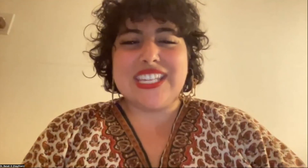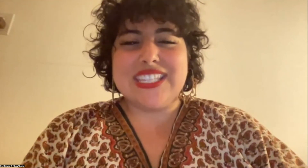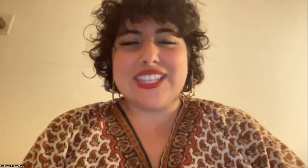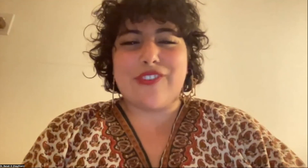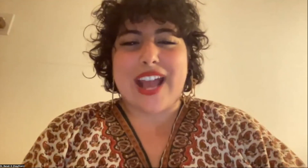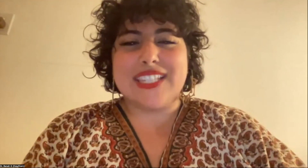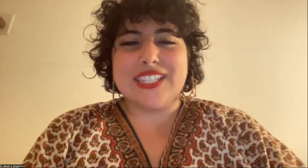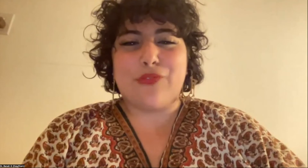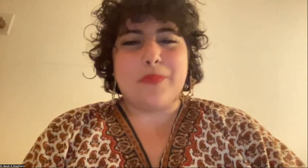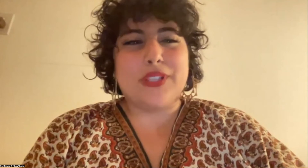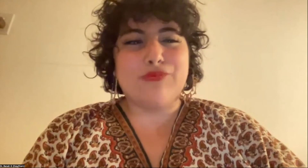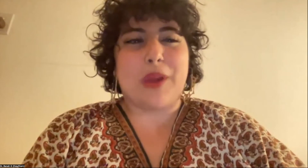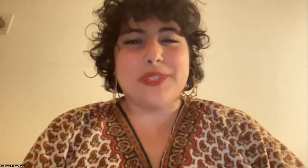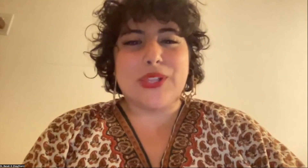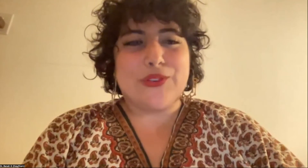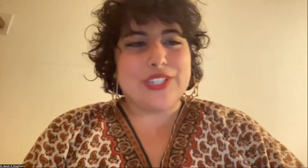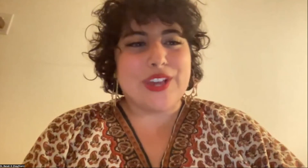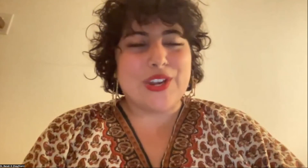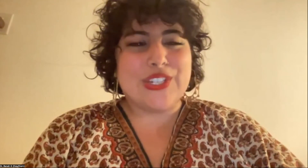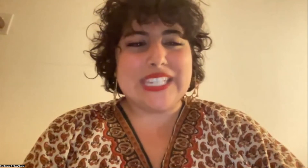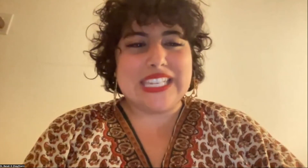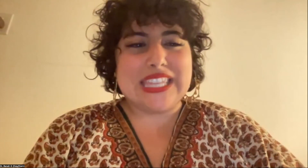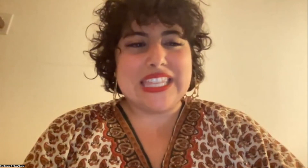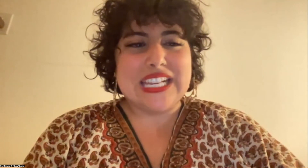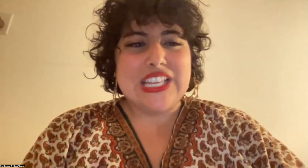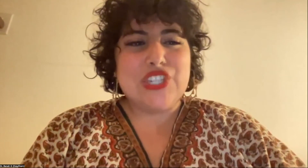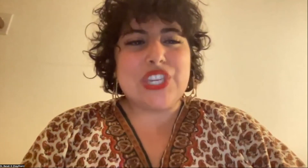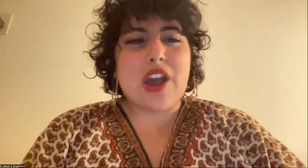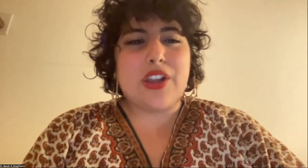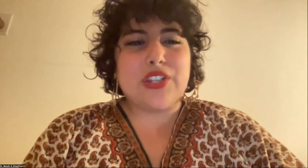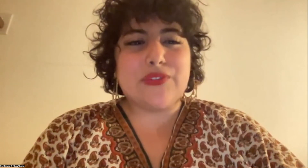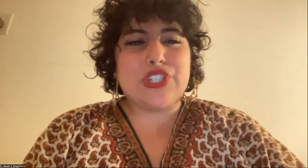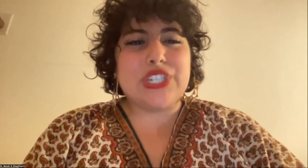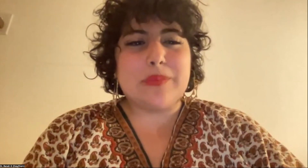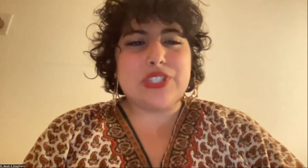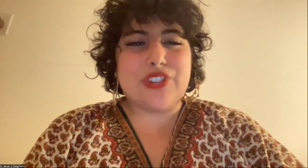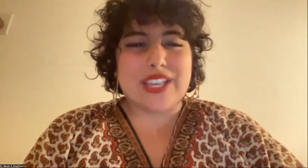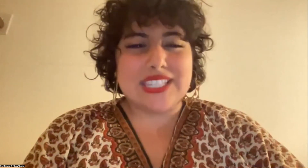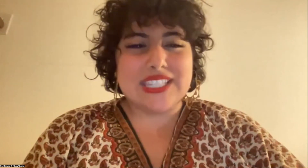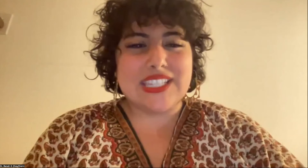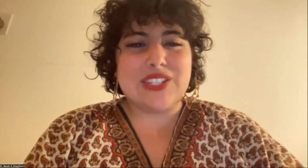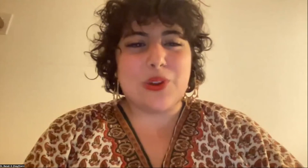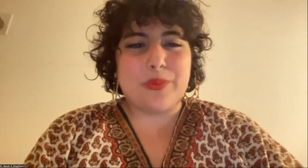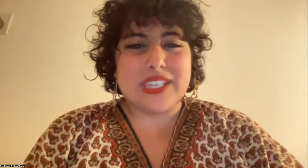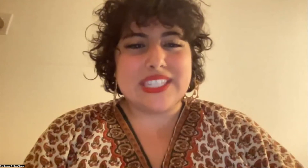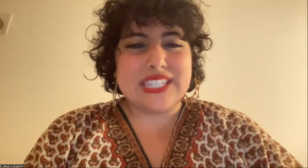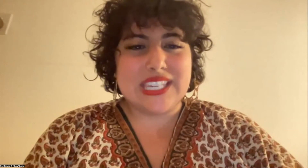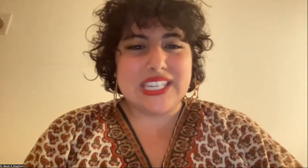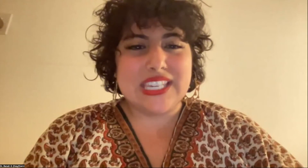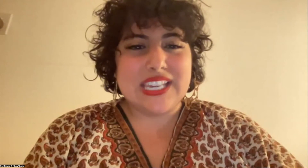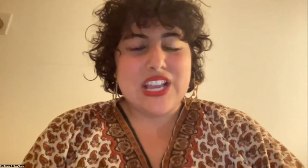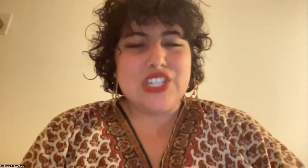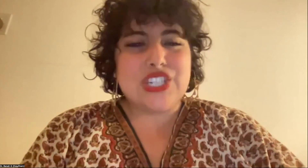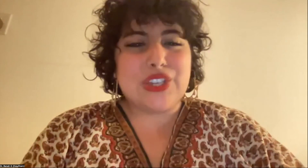eats the grass and rubs clovers on her teeth. She hungers for Sheba’s dresses and Zenobia’s sea. She